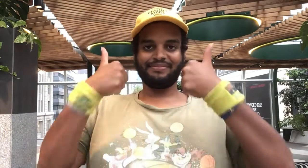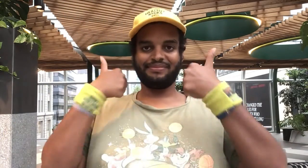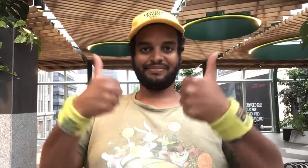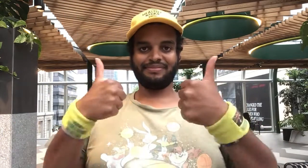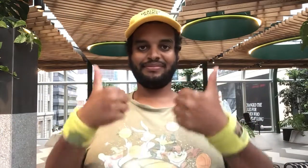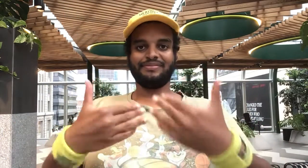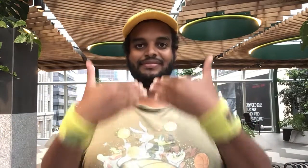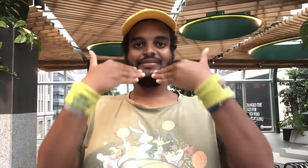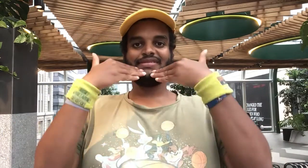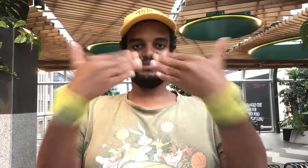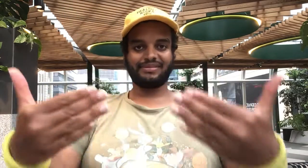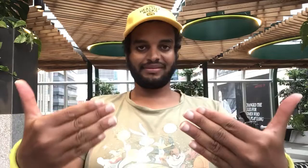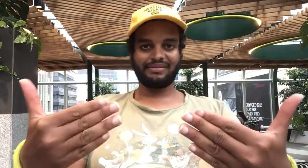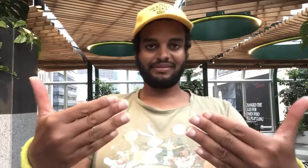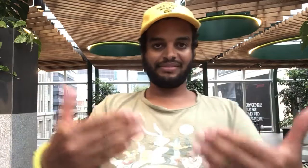Great Thank you very much